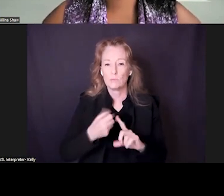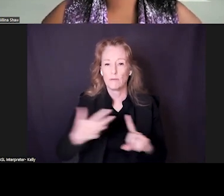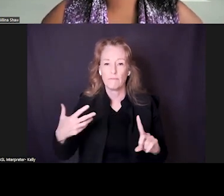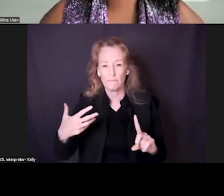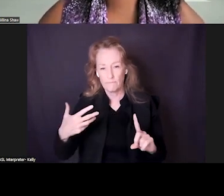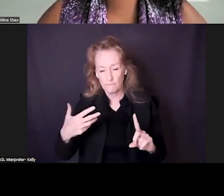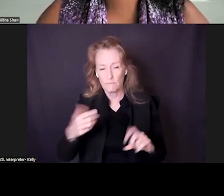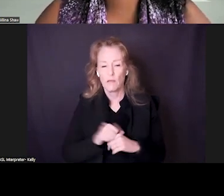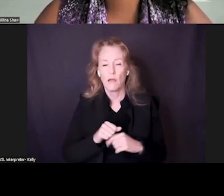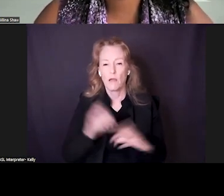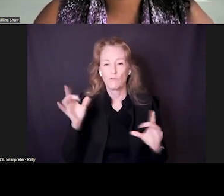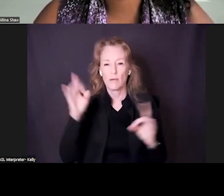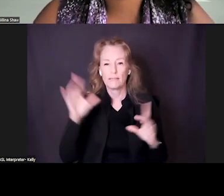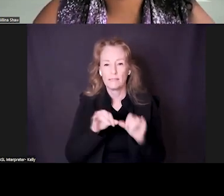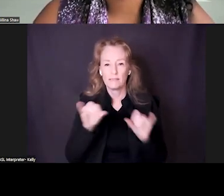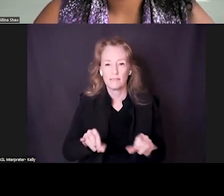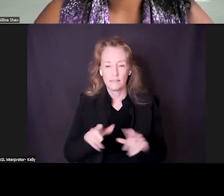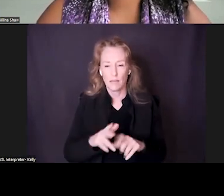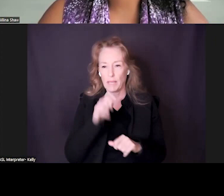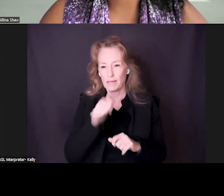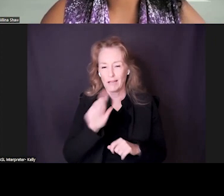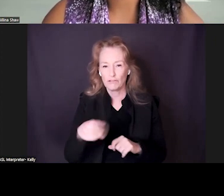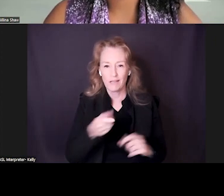BUNCH OF SERVICES, BUT DEVELOPING A SYSTEM, IT IS A LOT.